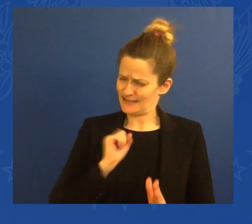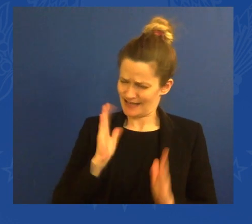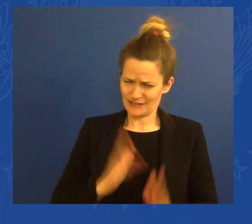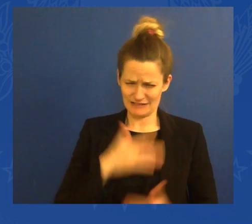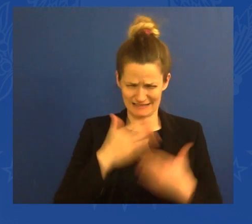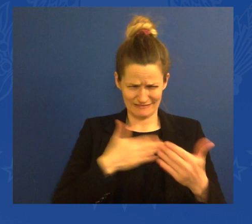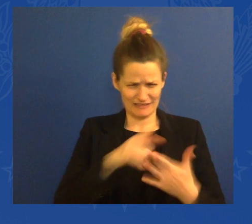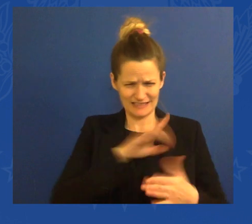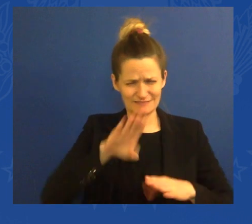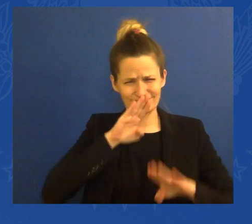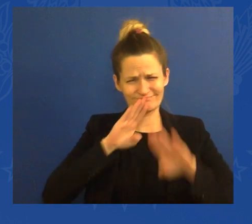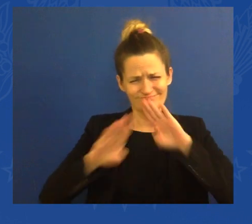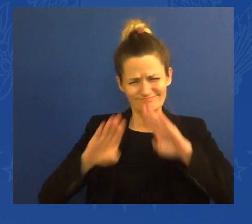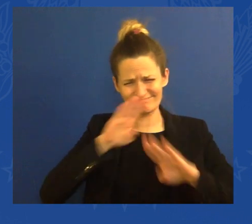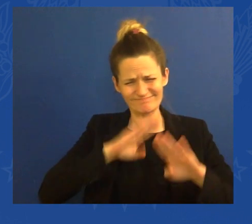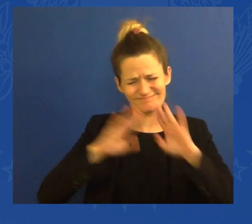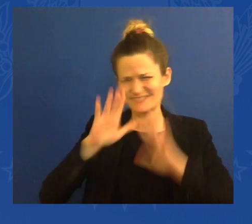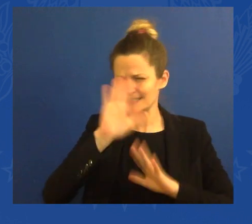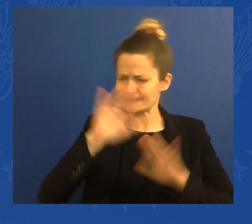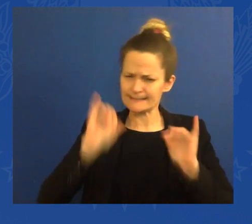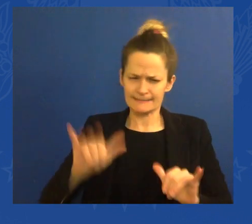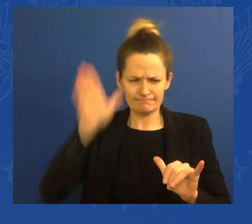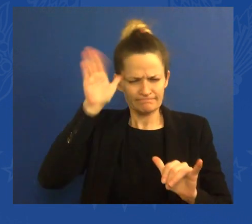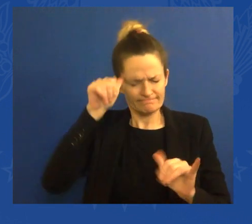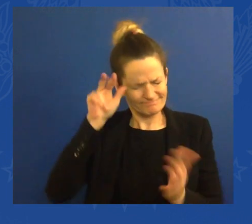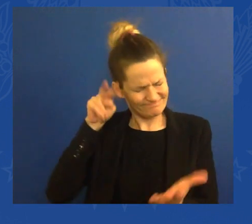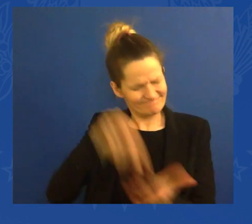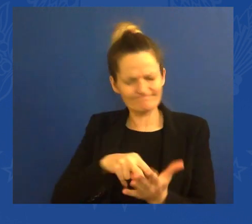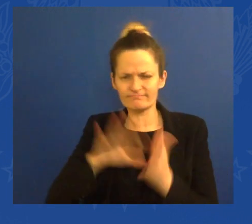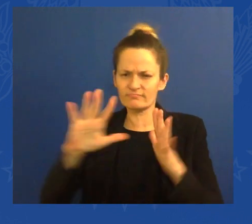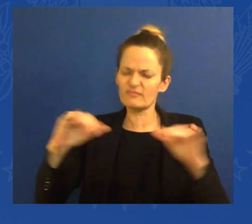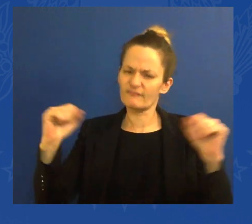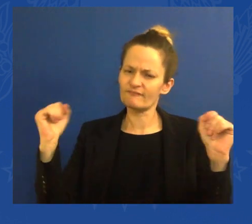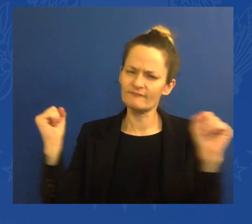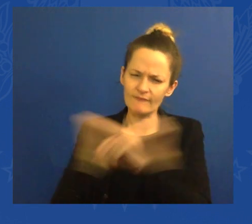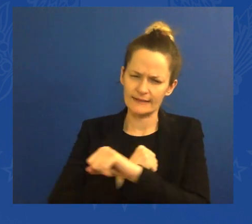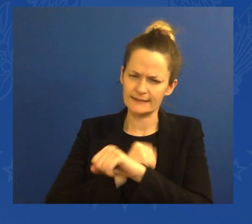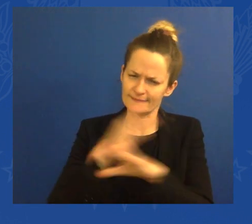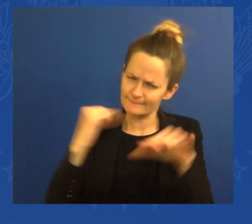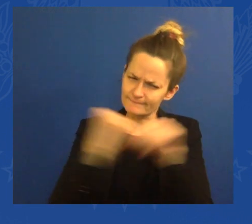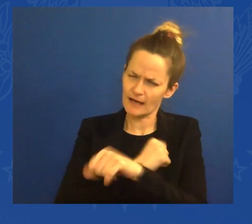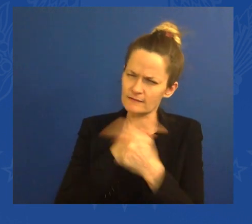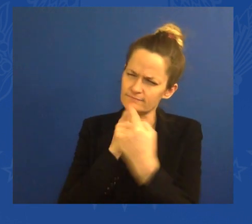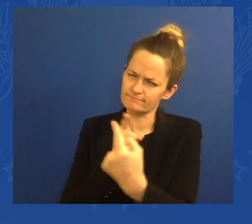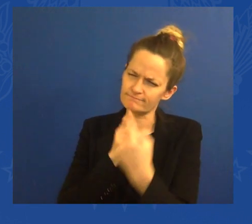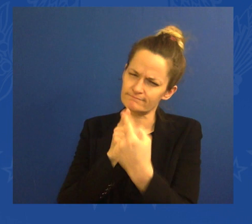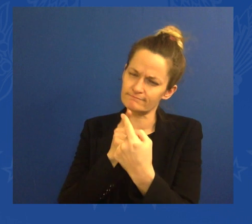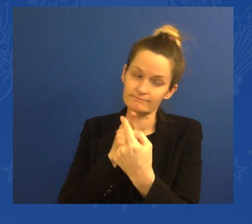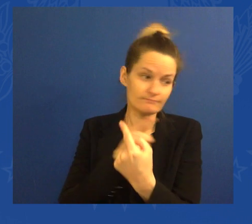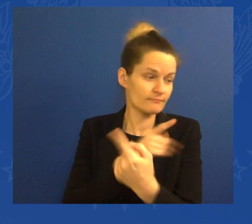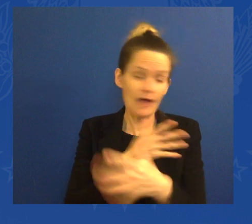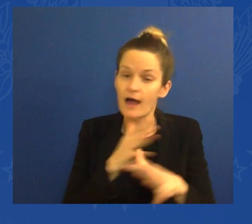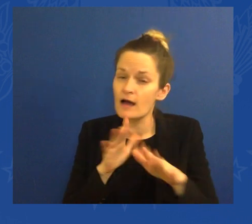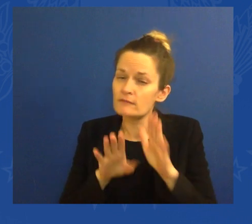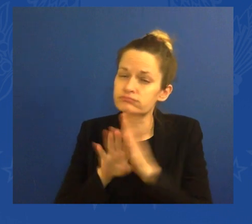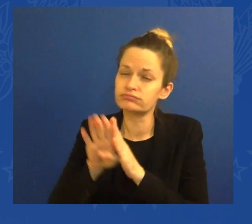The Vice President whose steadfast counsel helped guide our country through many storms.